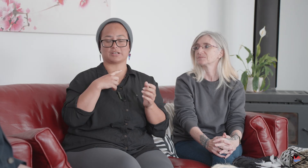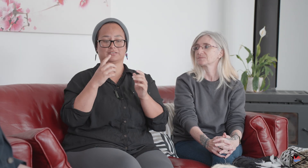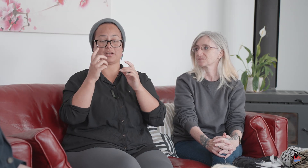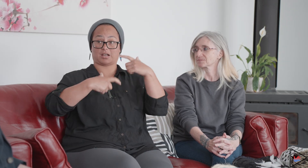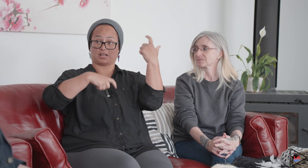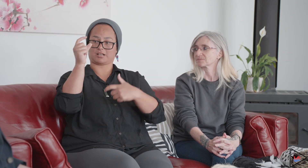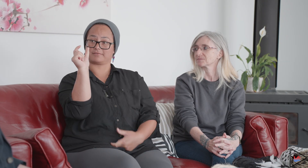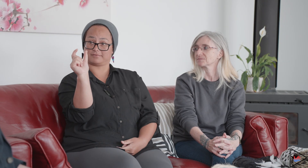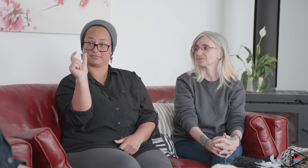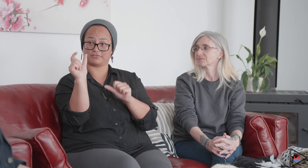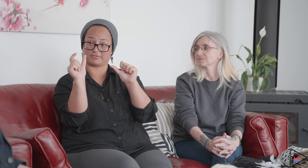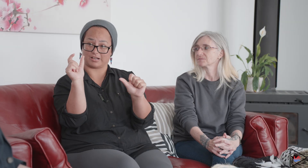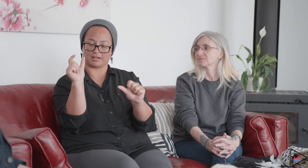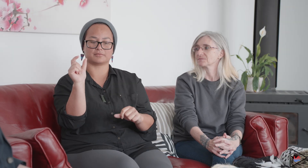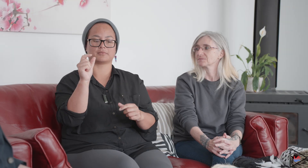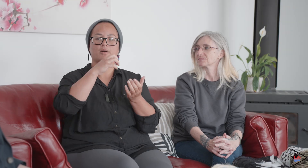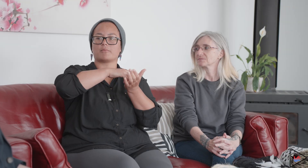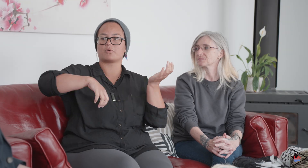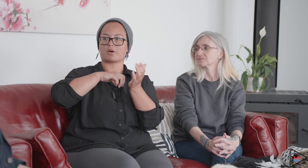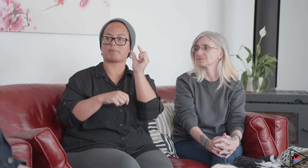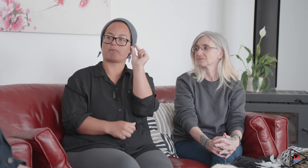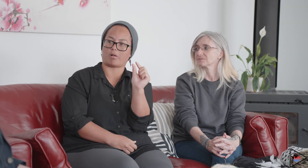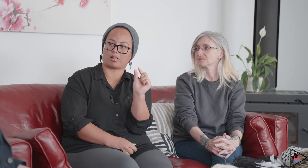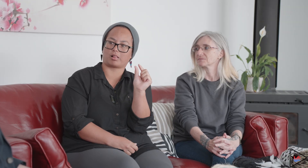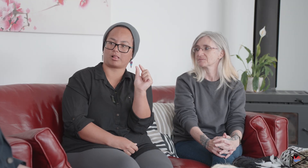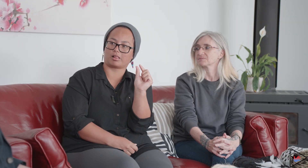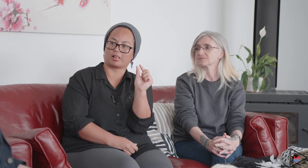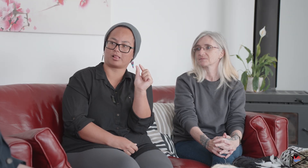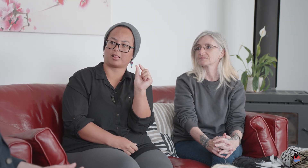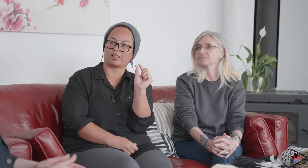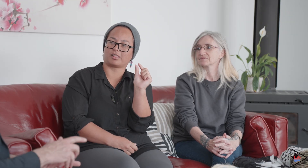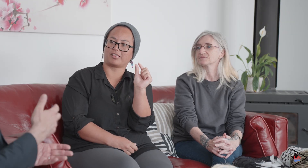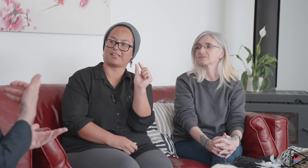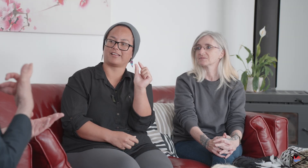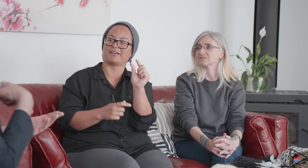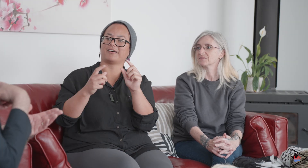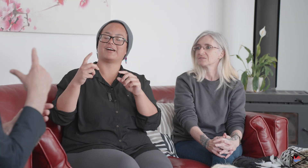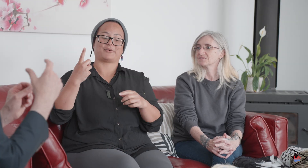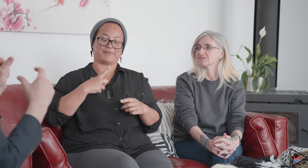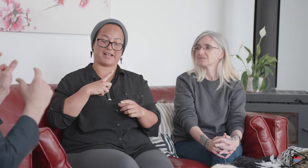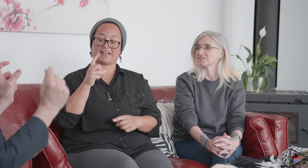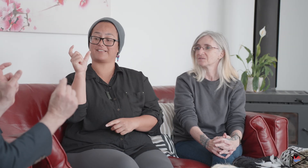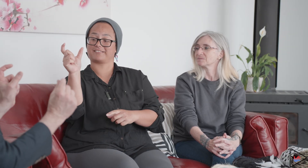off, you've actually got less width of fibres, right? So that's what happens, you have less